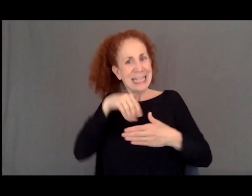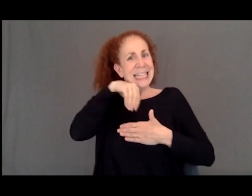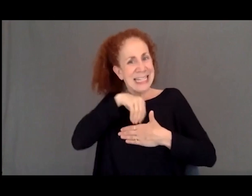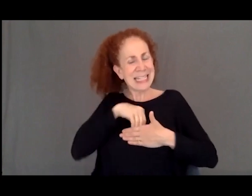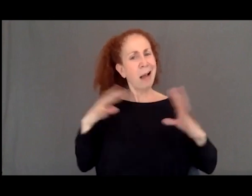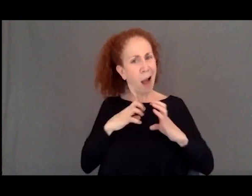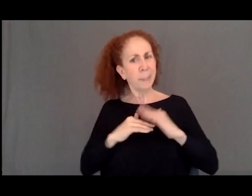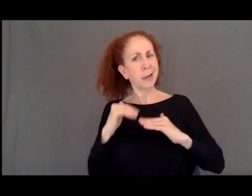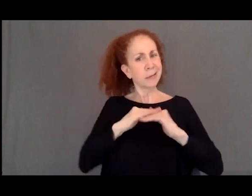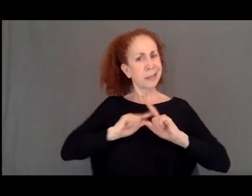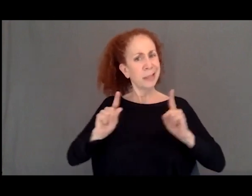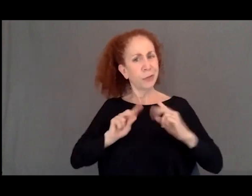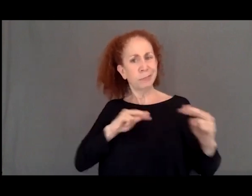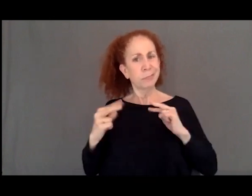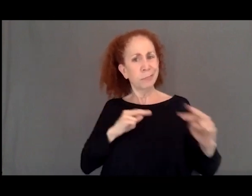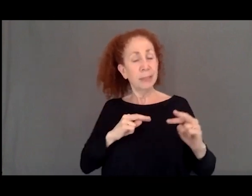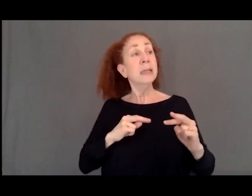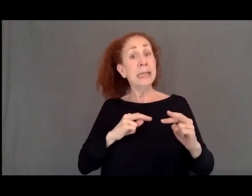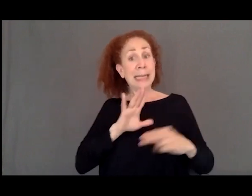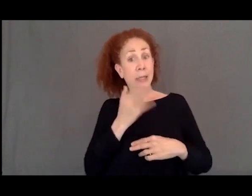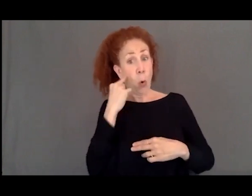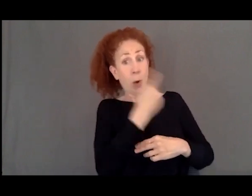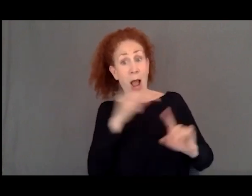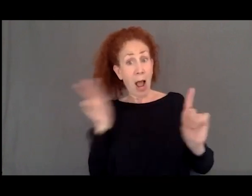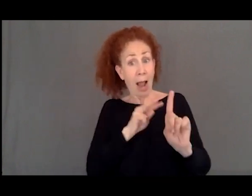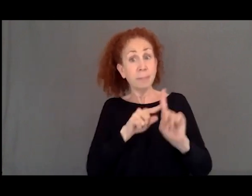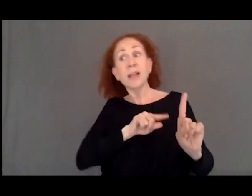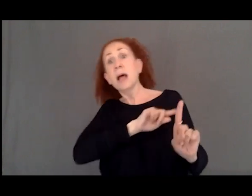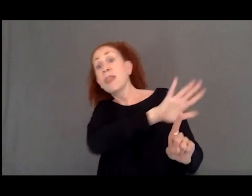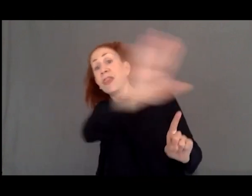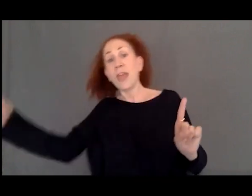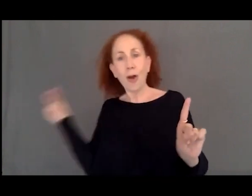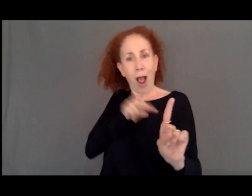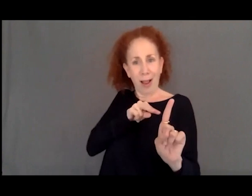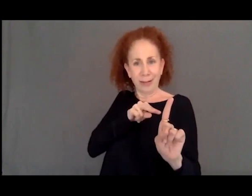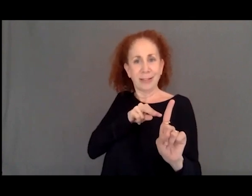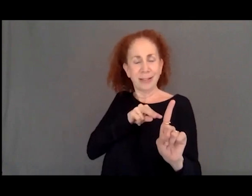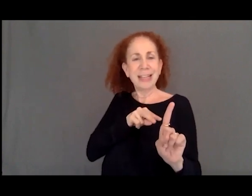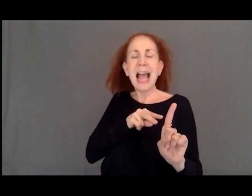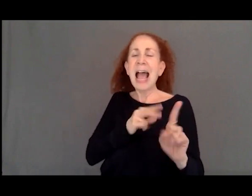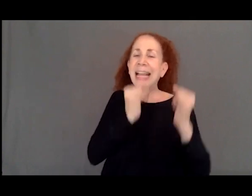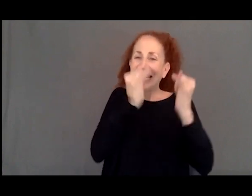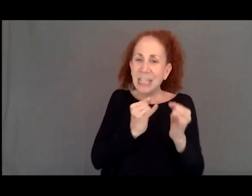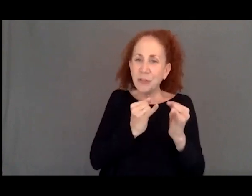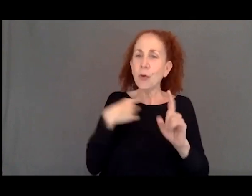He sees himself through his own eyes, but through the eyes of others. He sees himself as being an individual, but also as part of a collective.